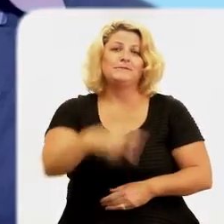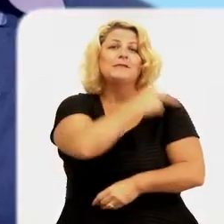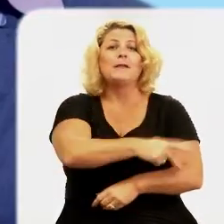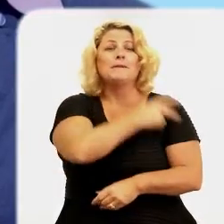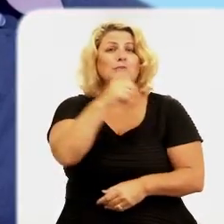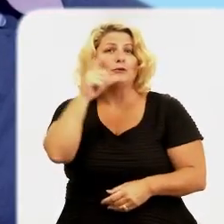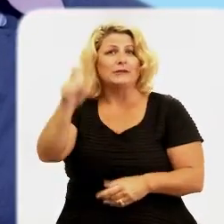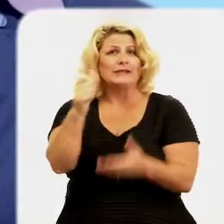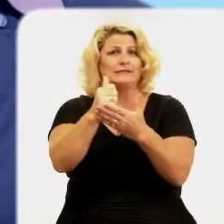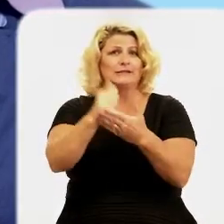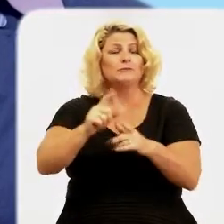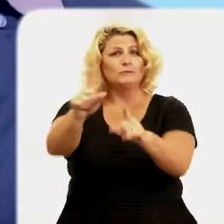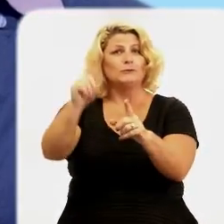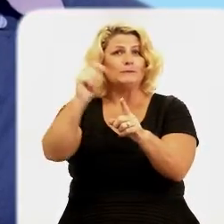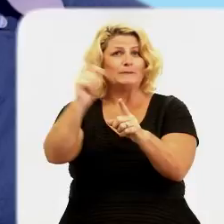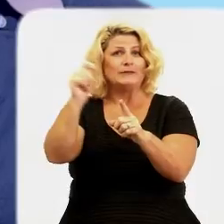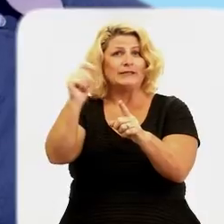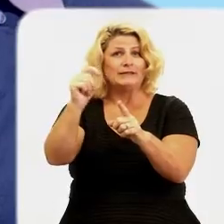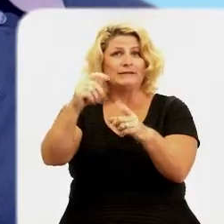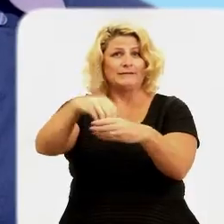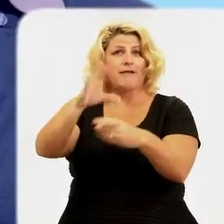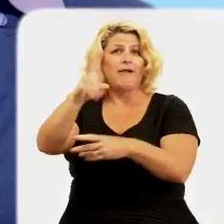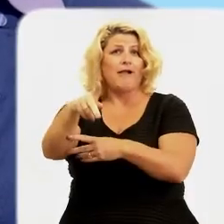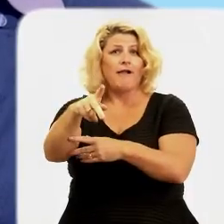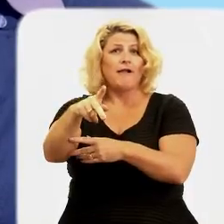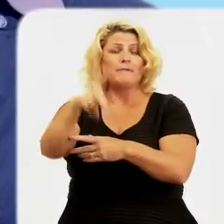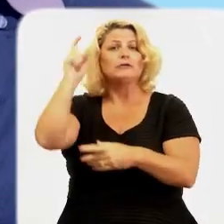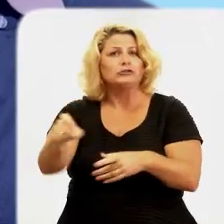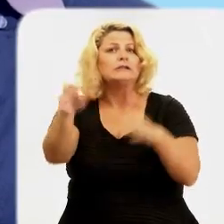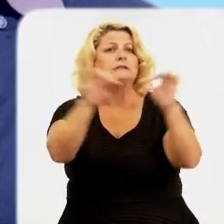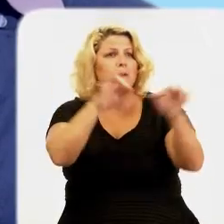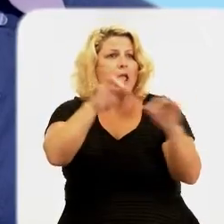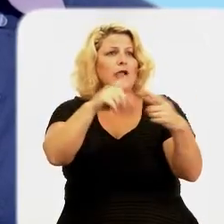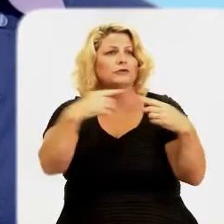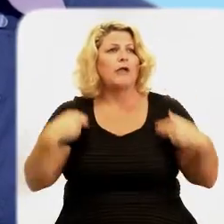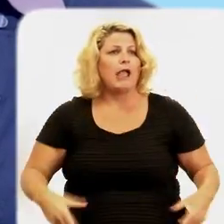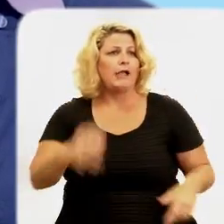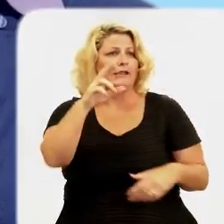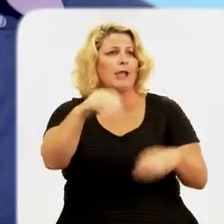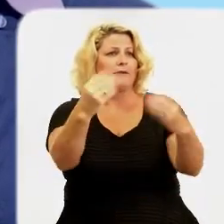Patients who need assistance providing a urine sample should explain to the health care provider exactly what they need.